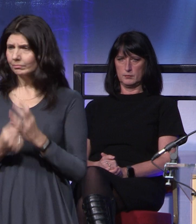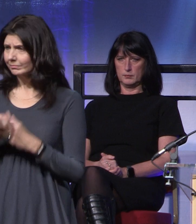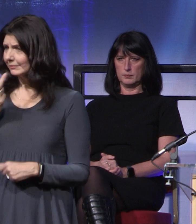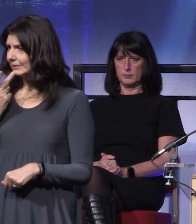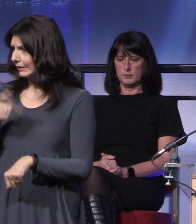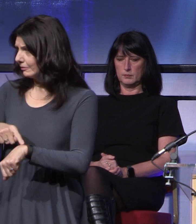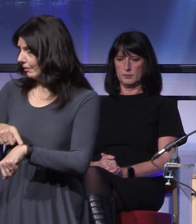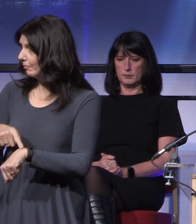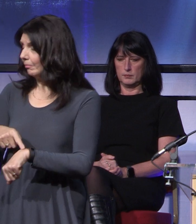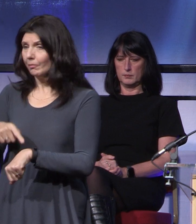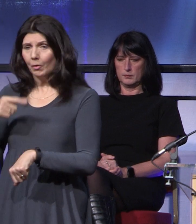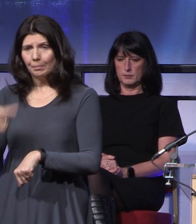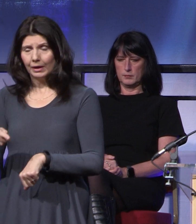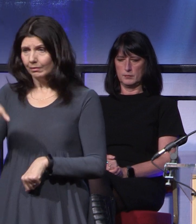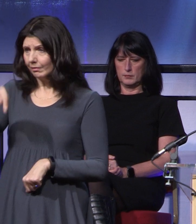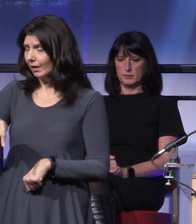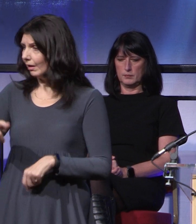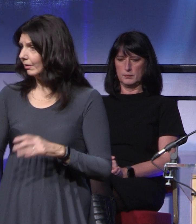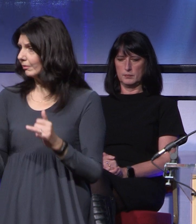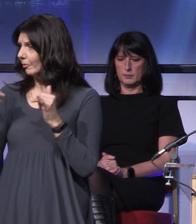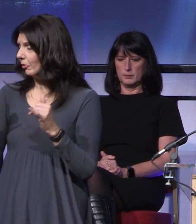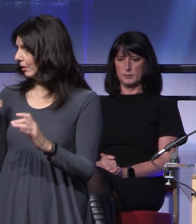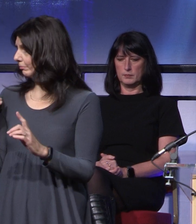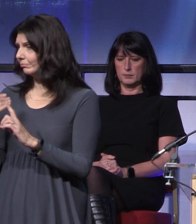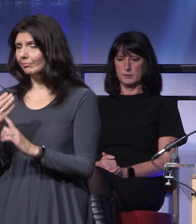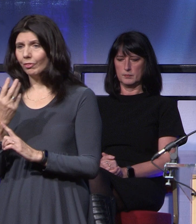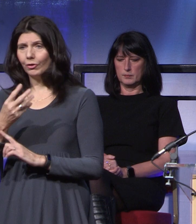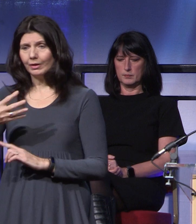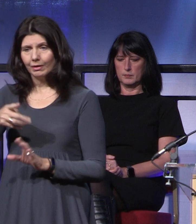have held our ceremonies on our campus in 39 years and I'm delighted that so